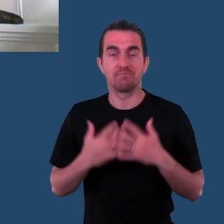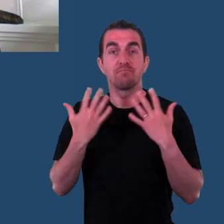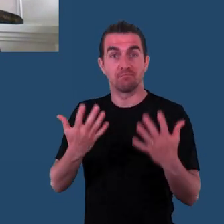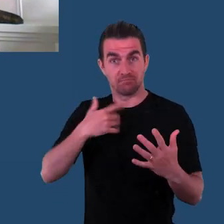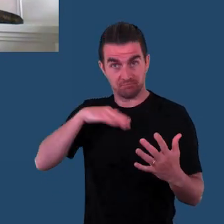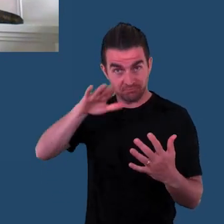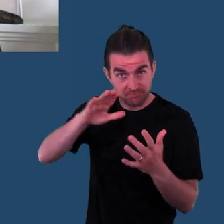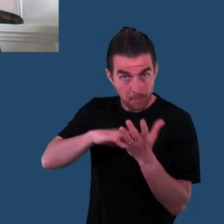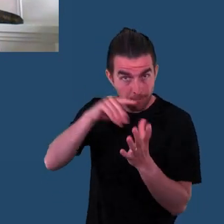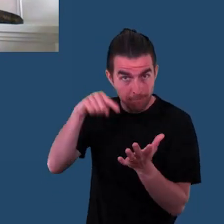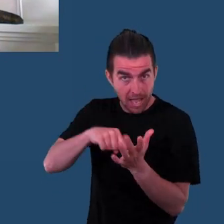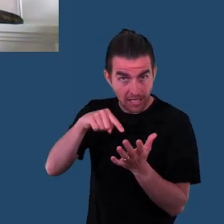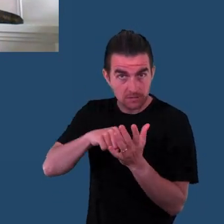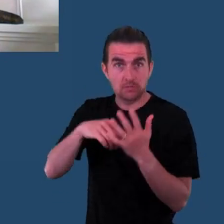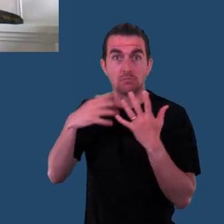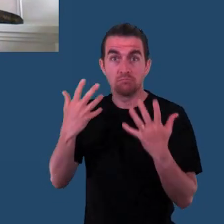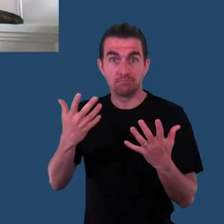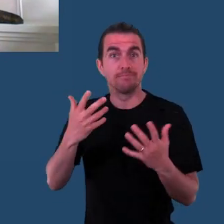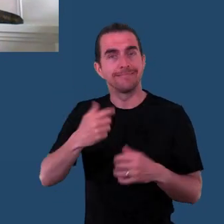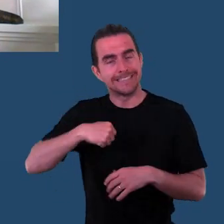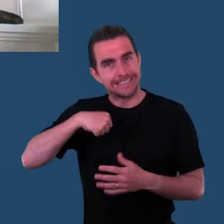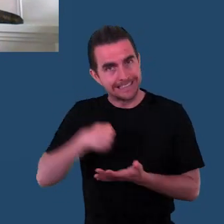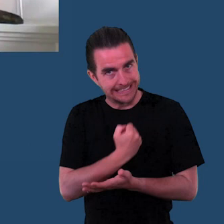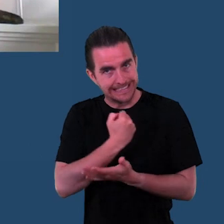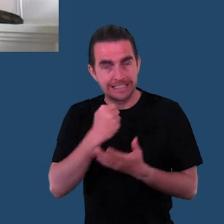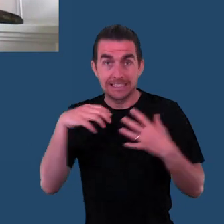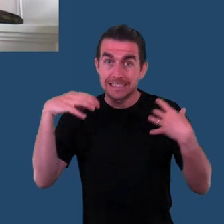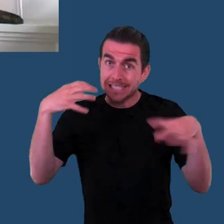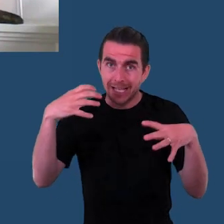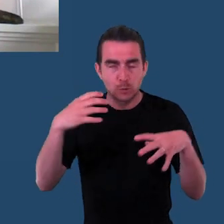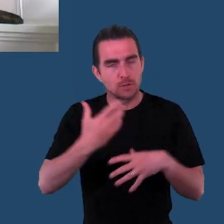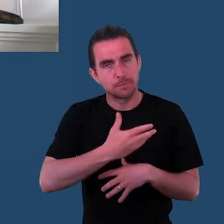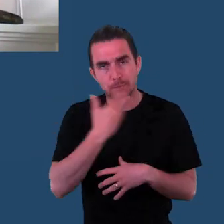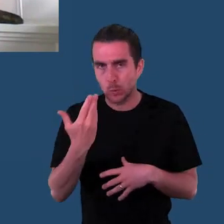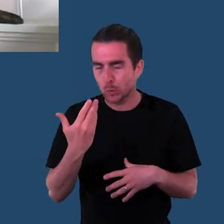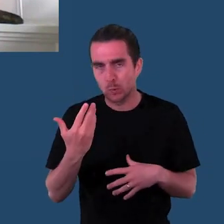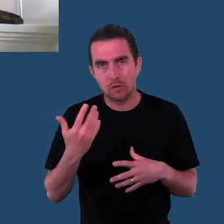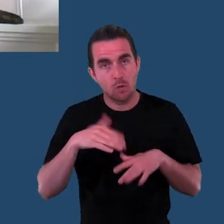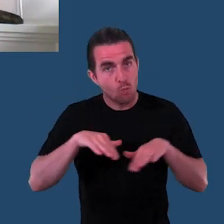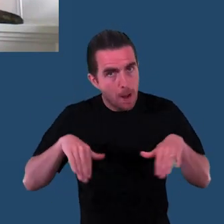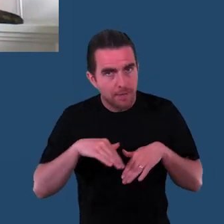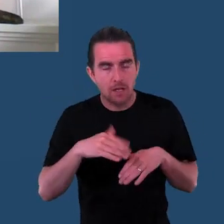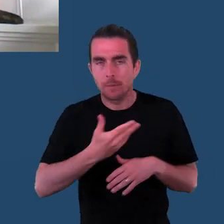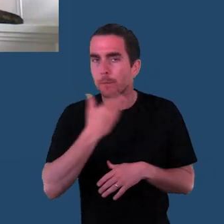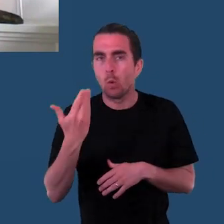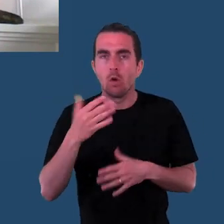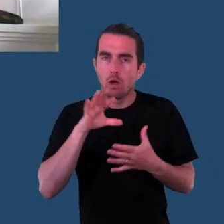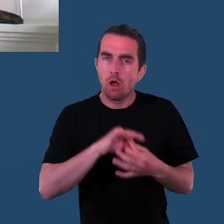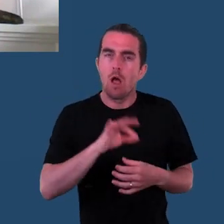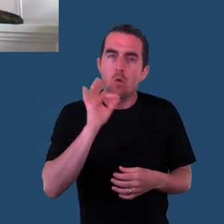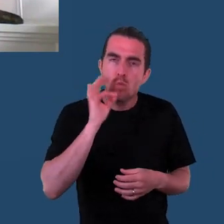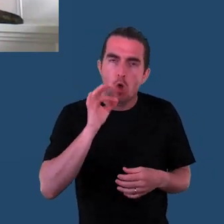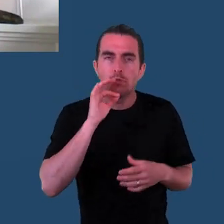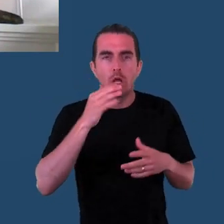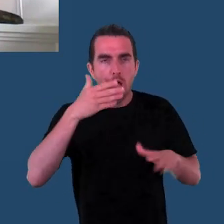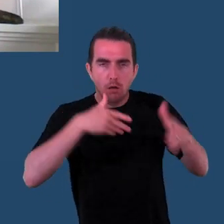Now, Matt, we mentioned that there were no swimming dinosaurs, no aquatic, no marine dinosaurs.